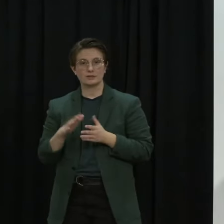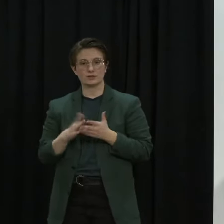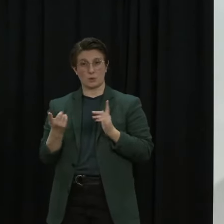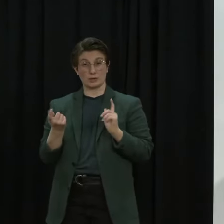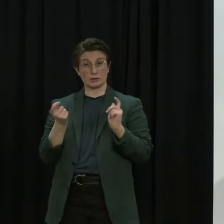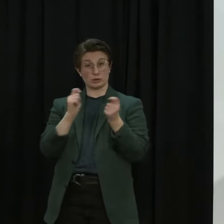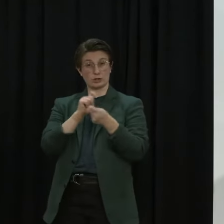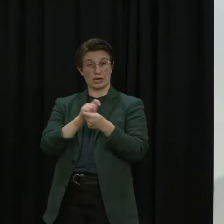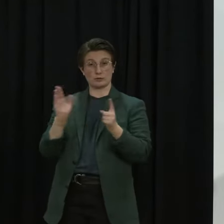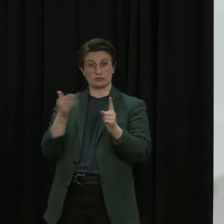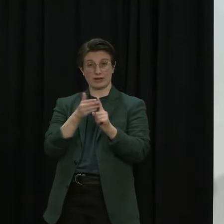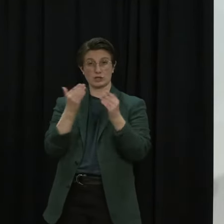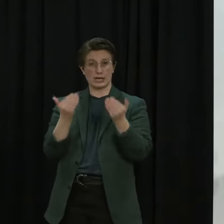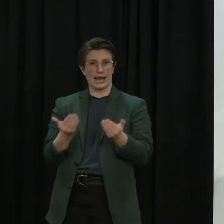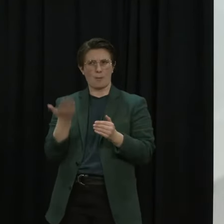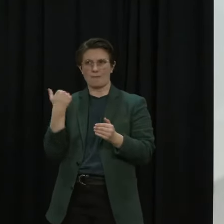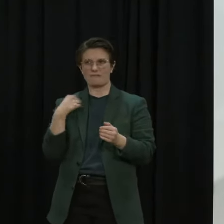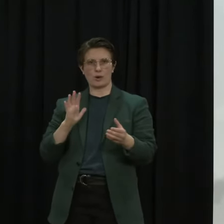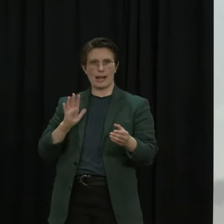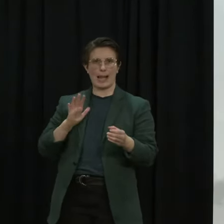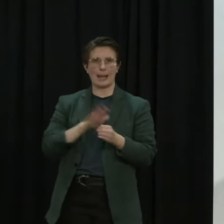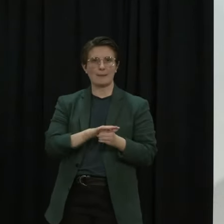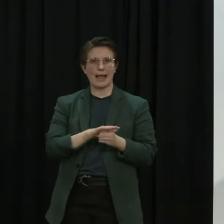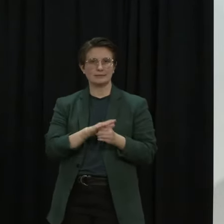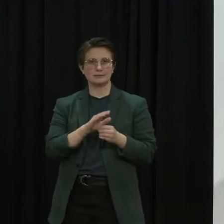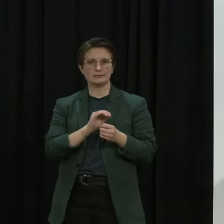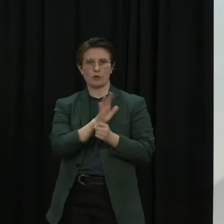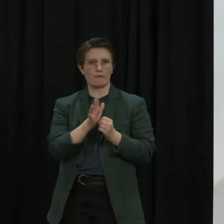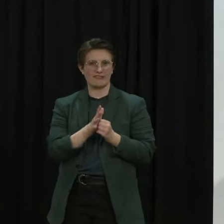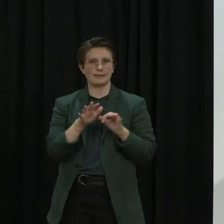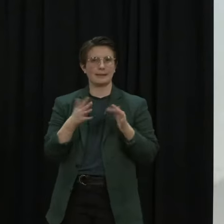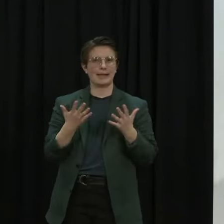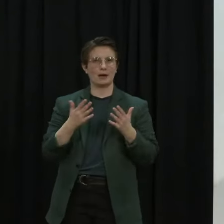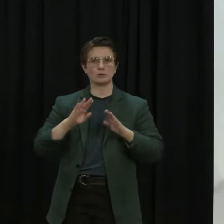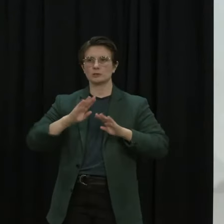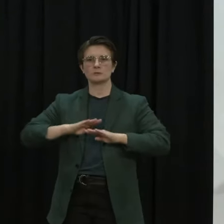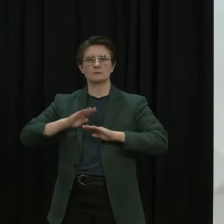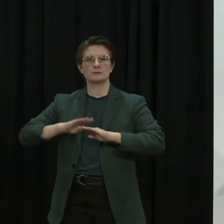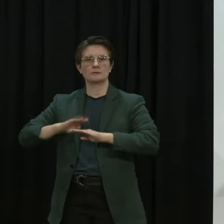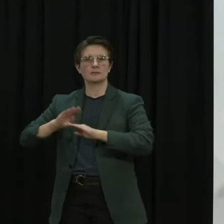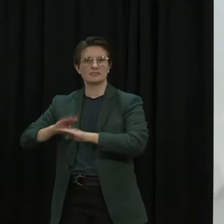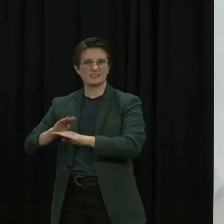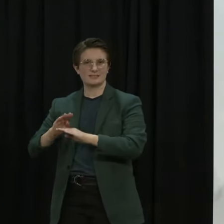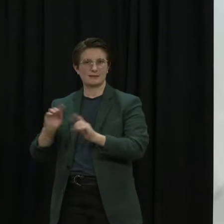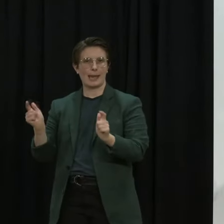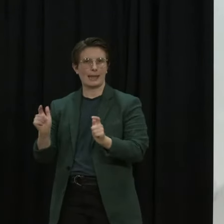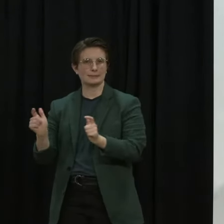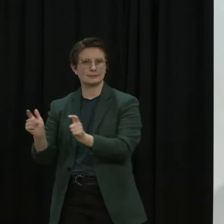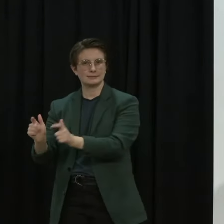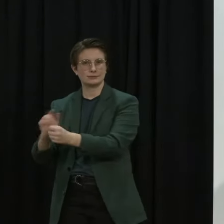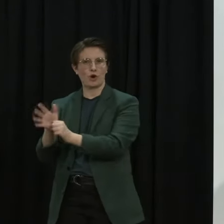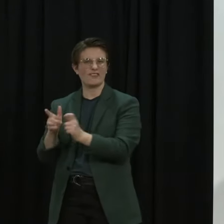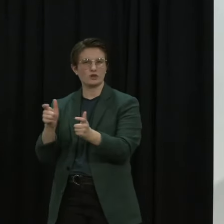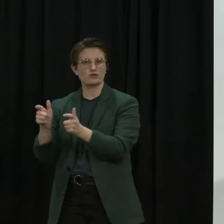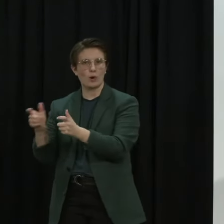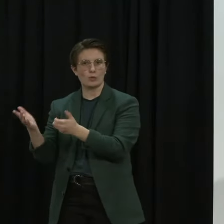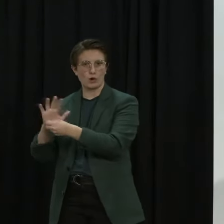up the vaccines more quickly to a greater group of people.